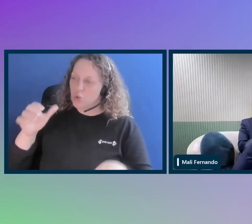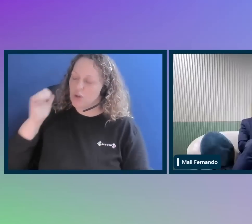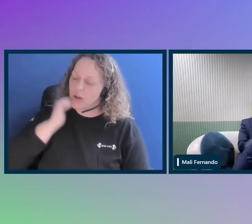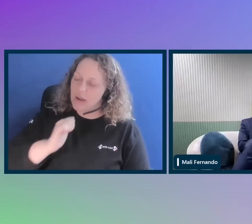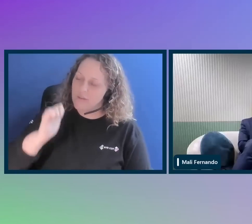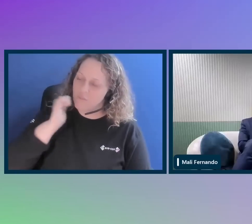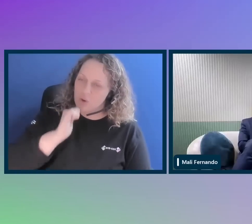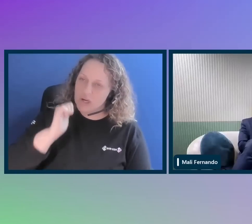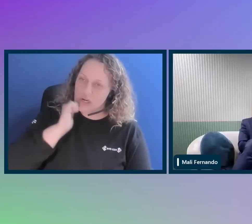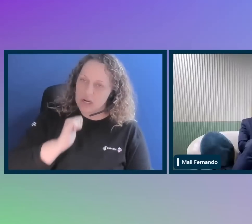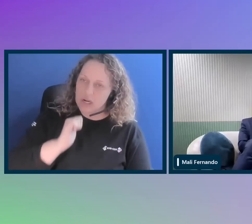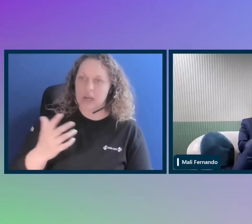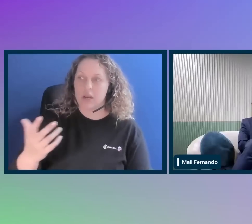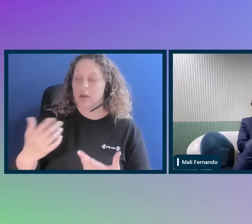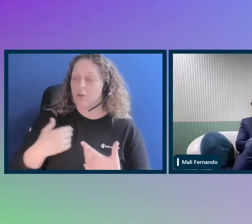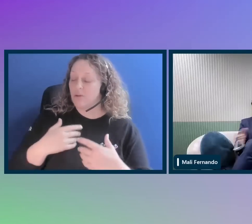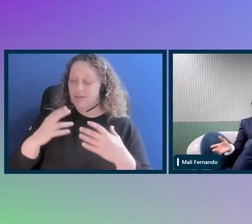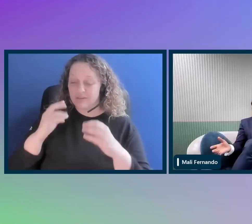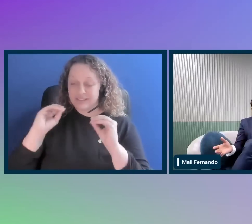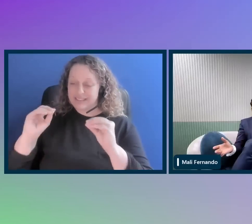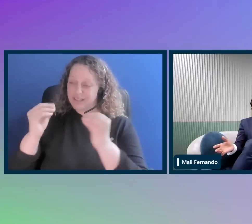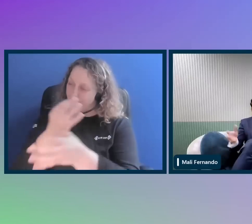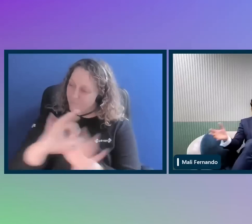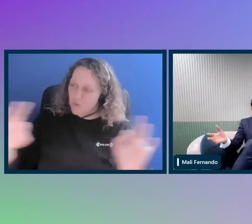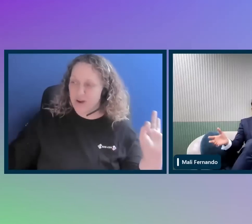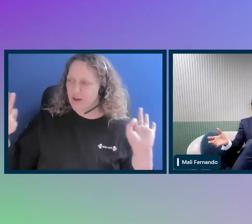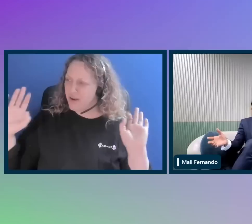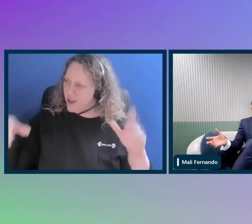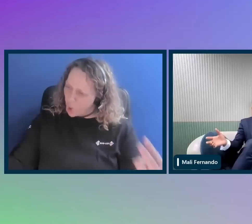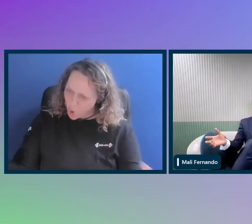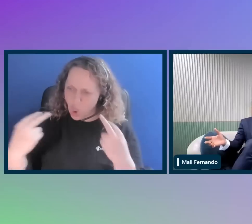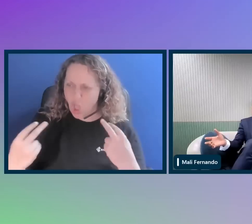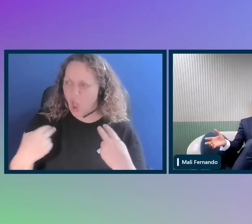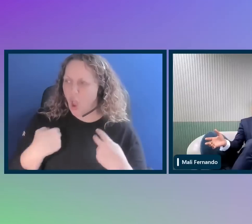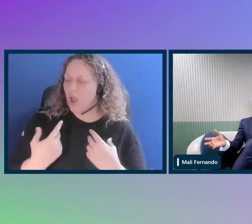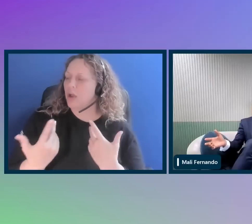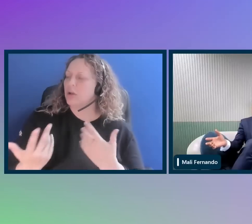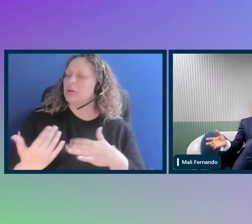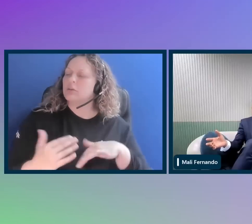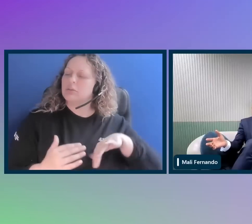giving away our expertise, because ultimately, our people are part of those communities